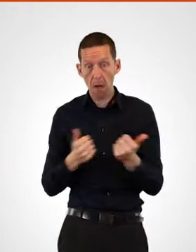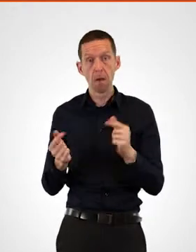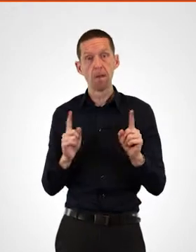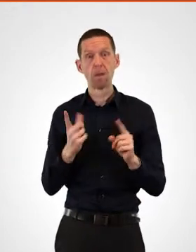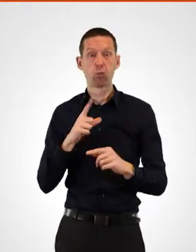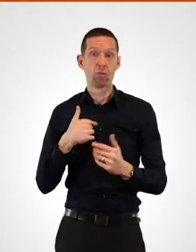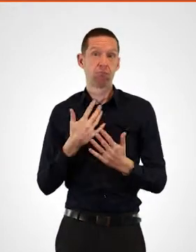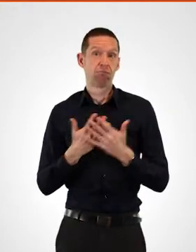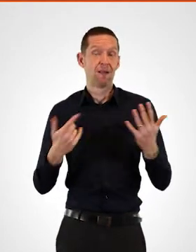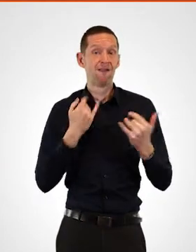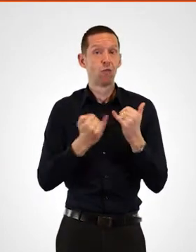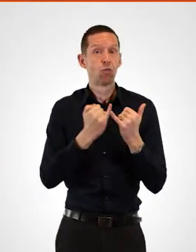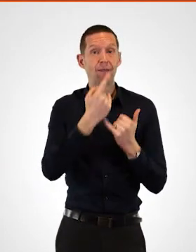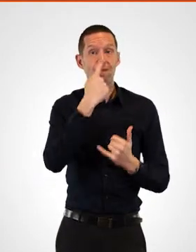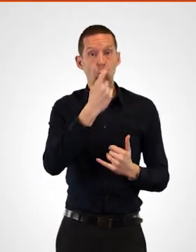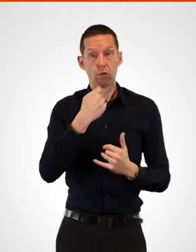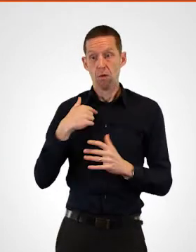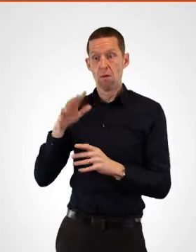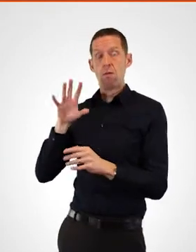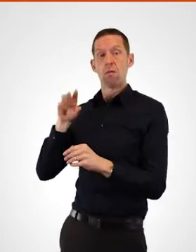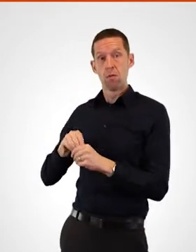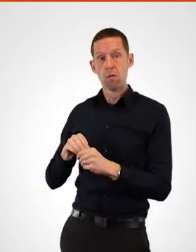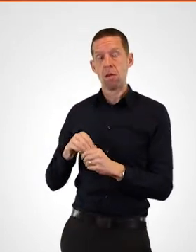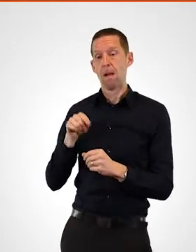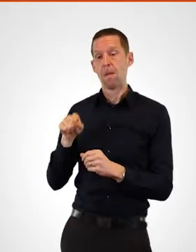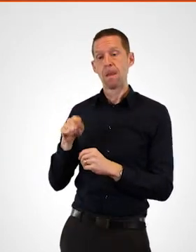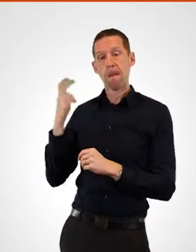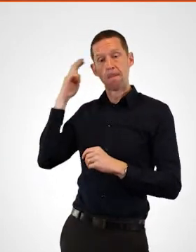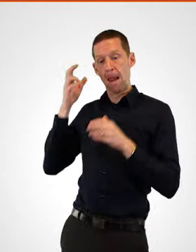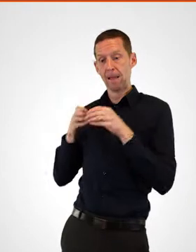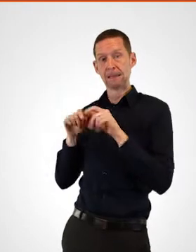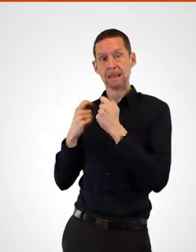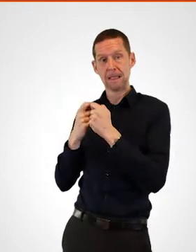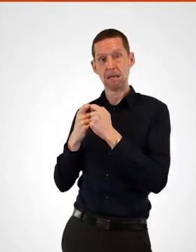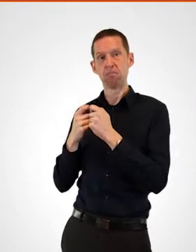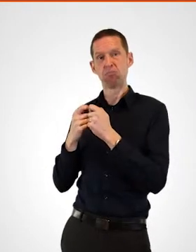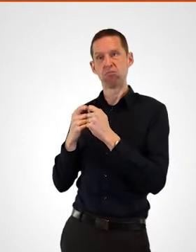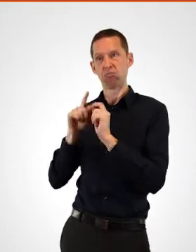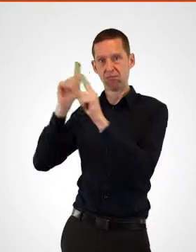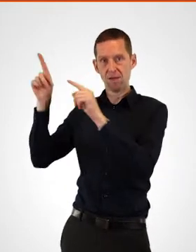because I had the great fortune to be involved with the implant team in Nottingham